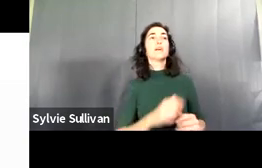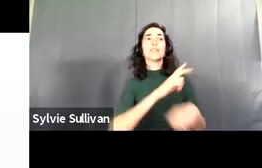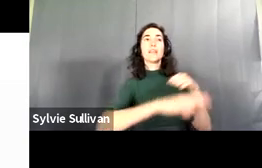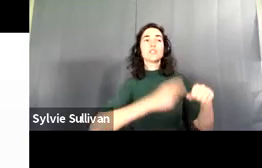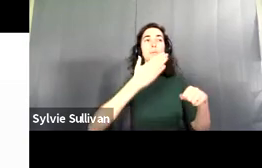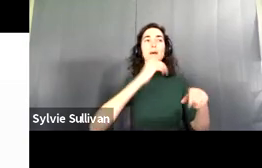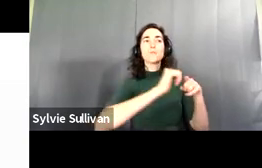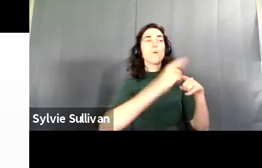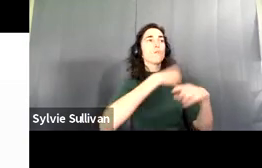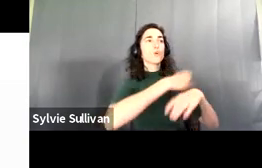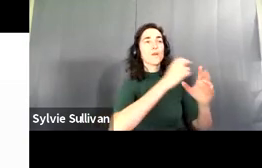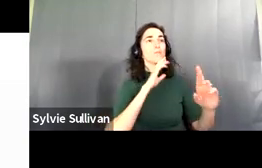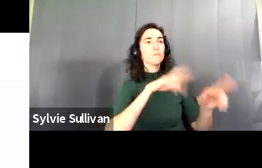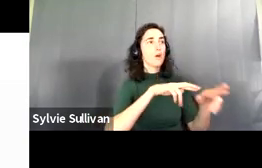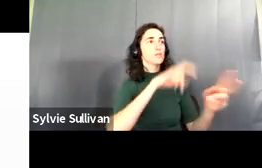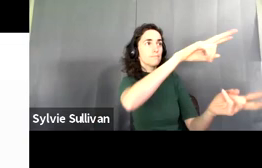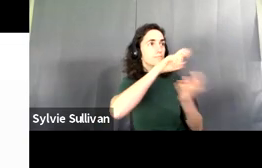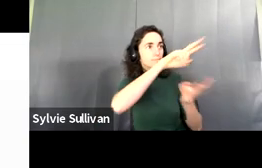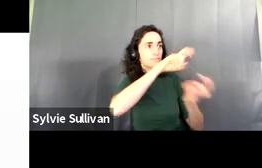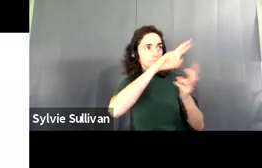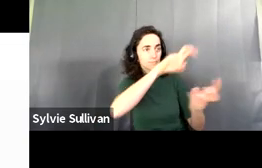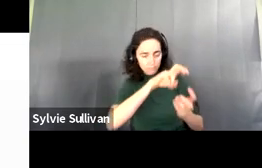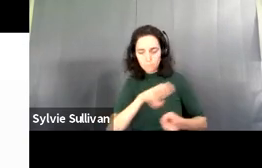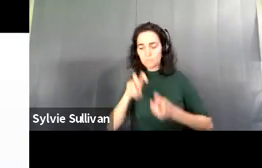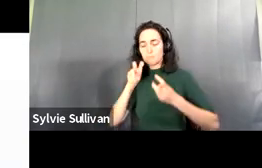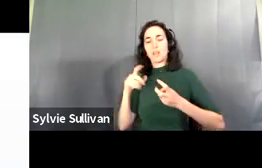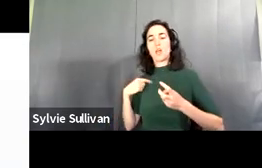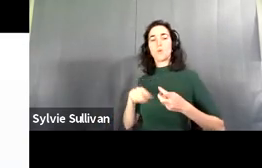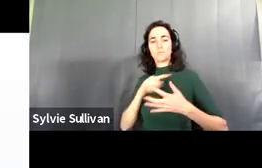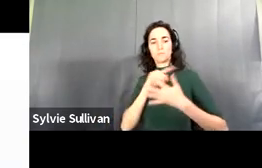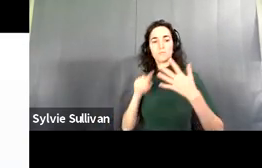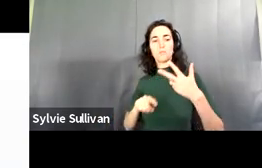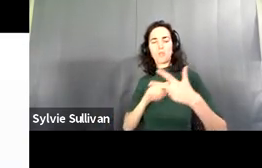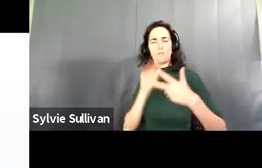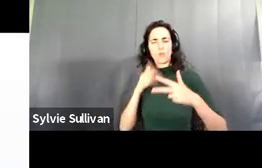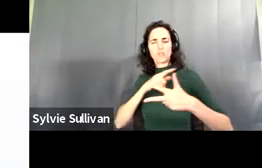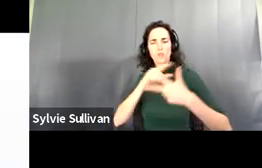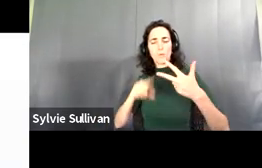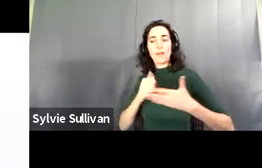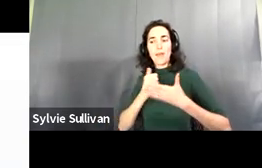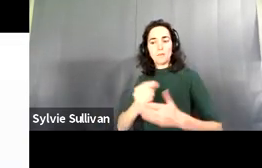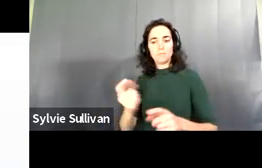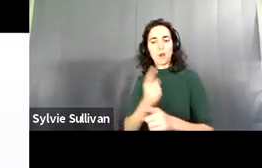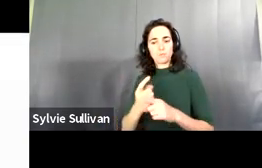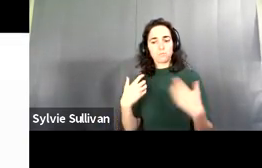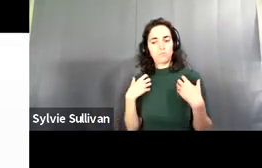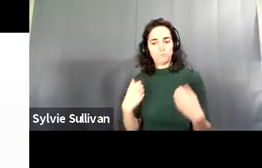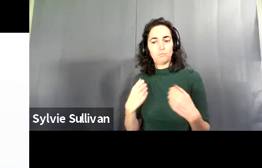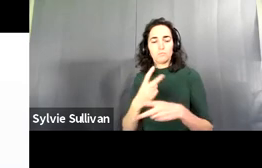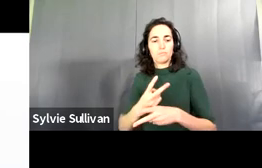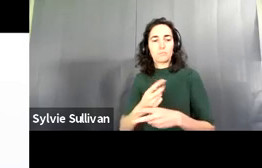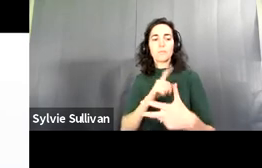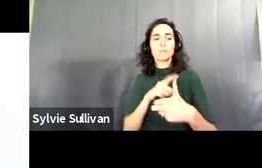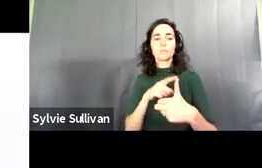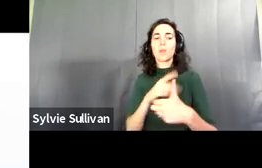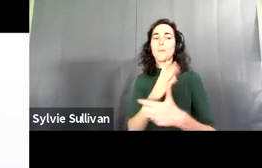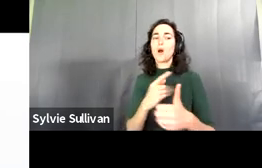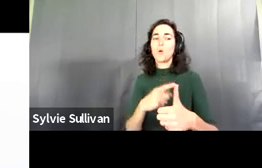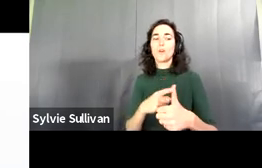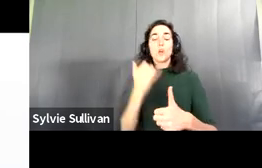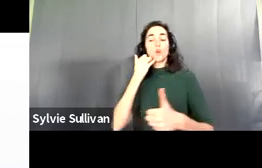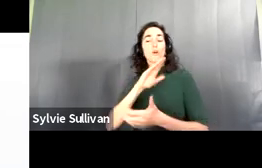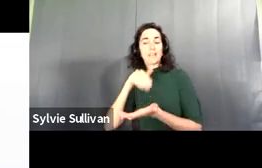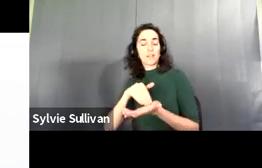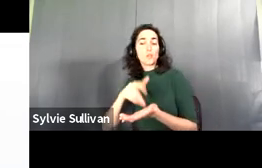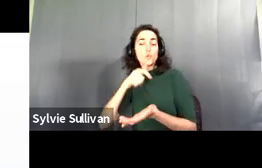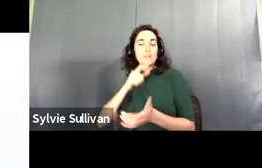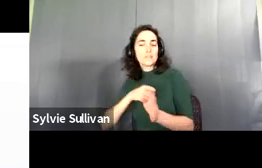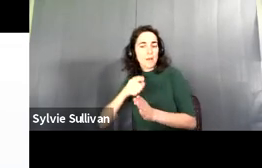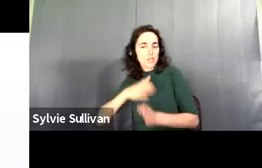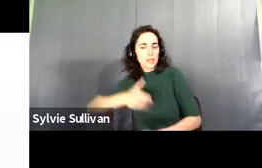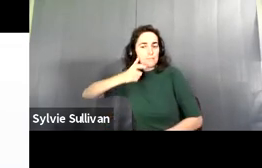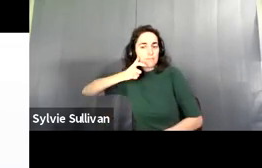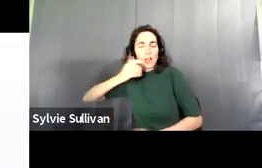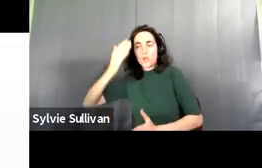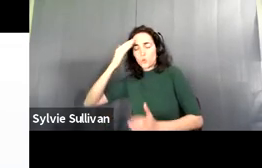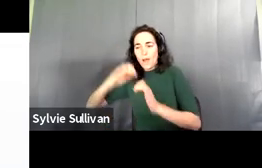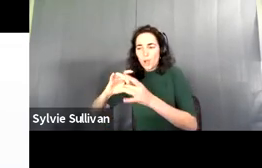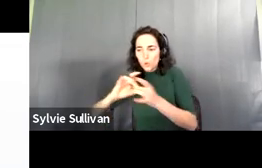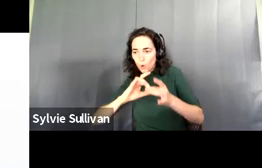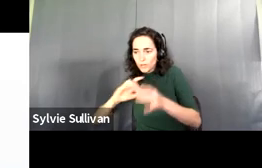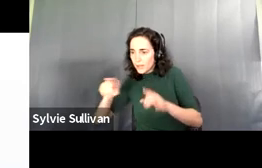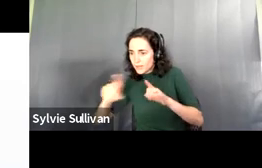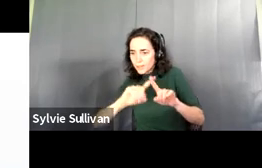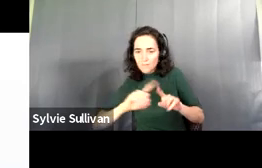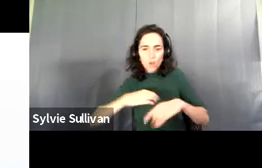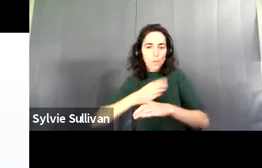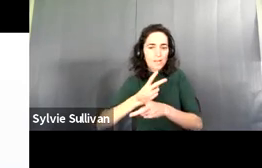Crisis Response crisis now focuses on three components that help ensure an appropriate level of care to anyone in crisis component one, a crisis call center staffed by specialists to coordinate all levels of crisis care, they evaluate the current crisis,